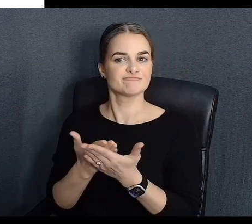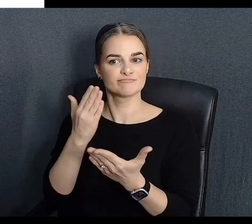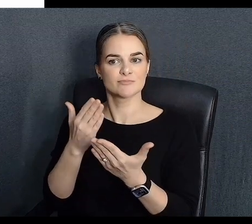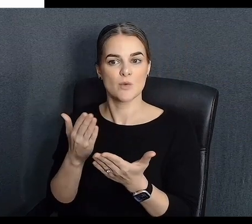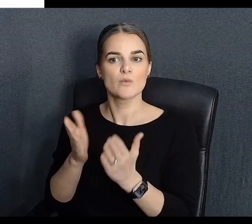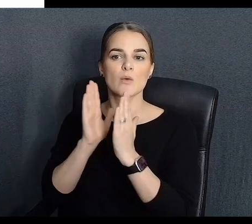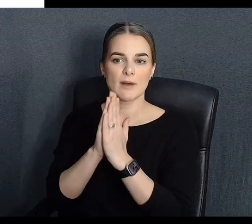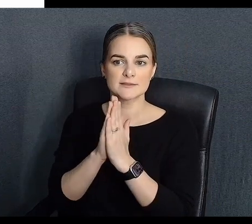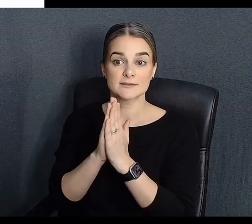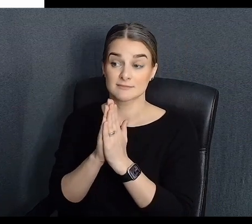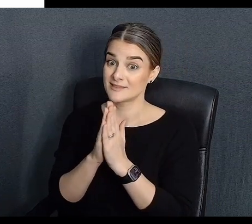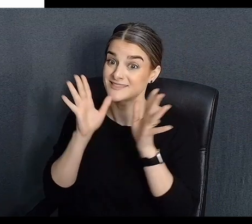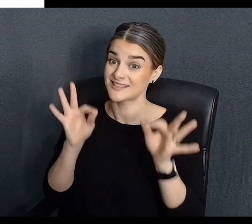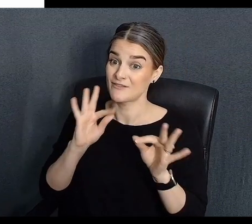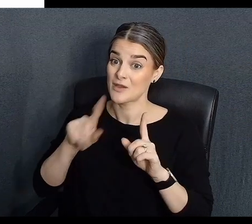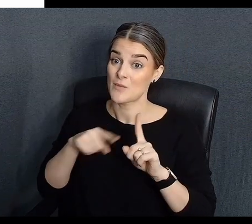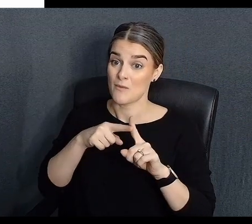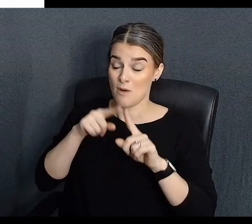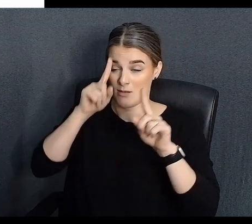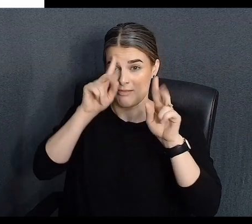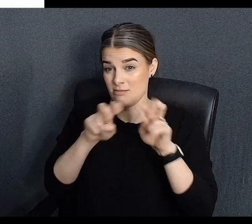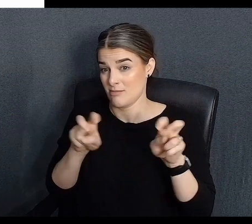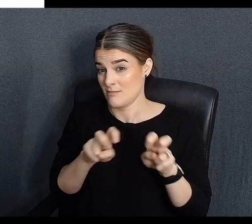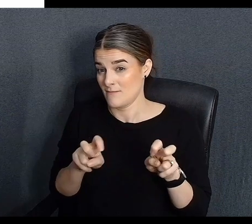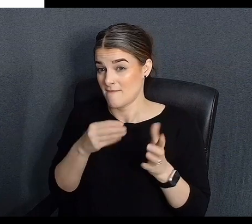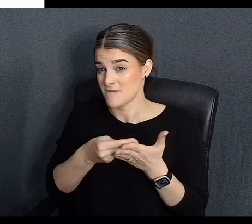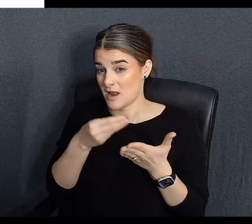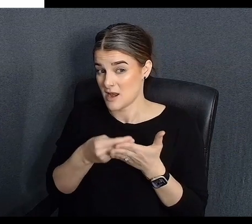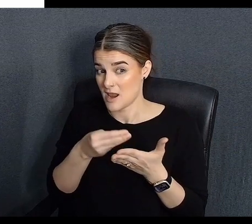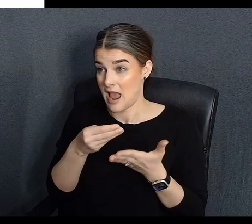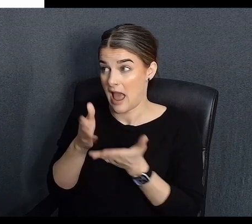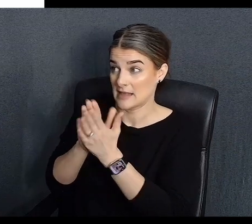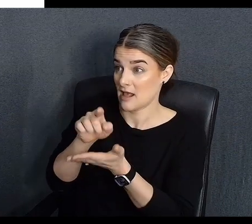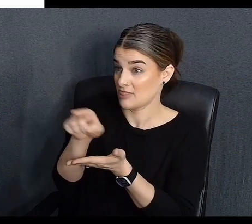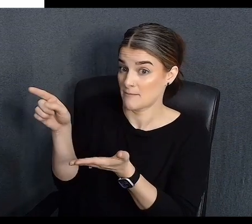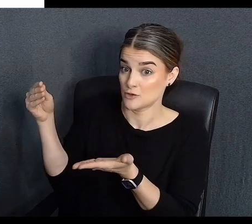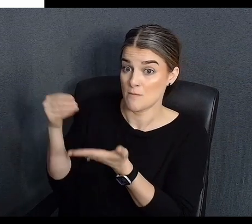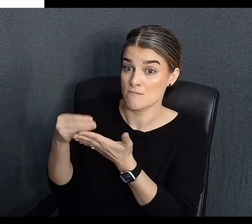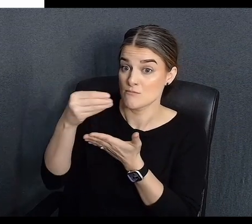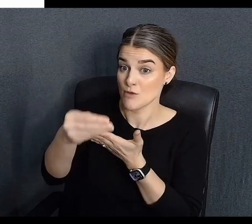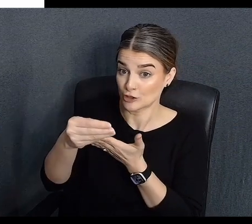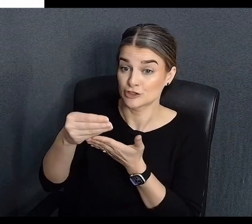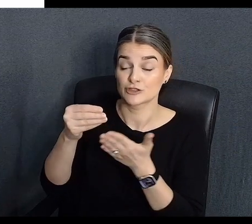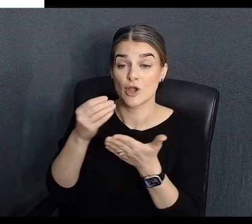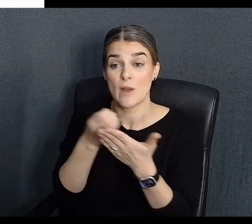looking at funding sources where we're asking other people to purchase the equipment. So think insurance, grants, waiver funding,